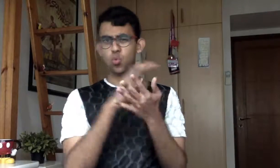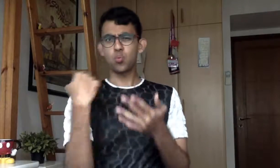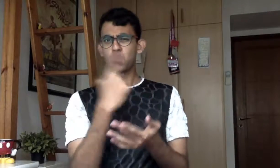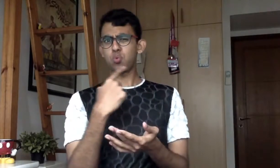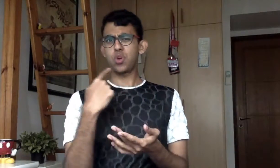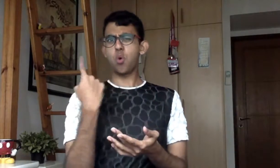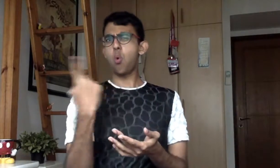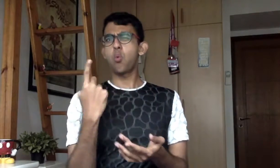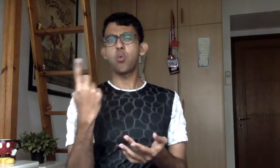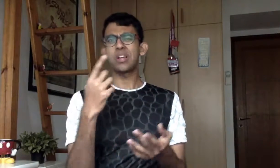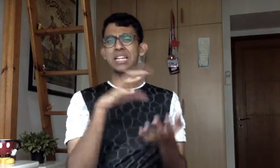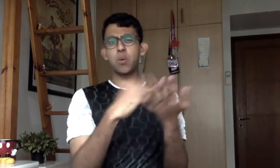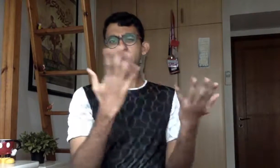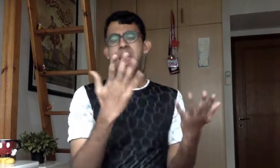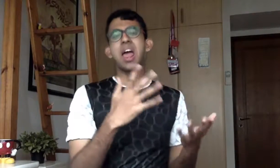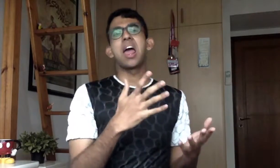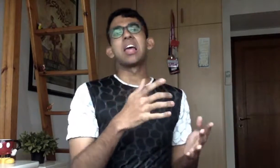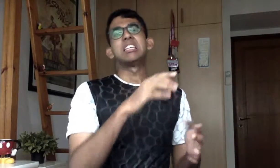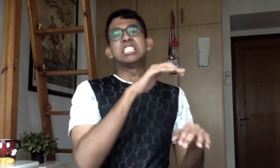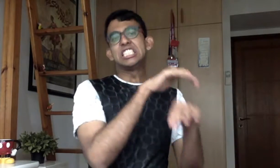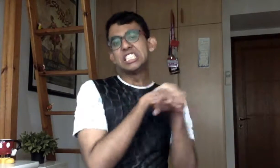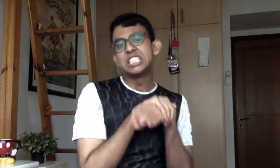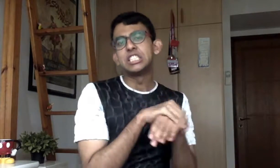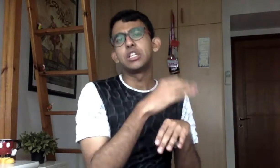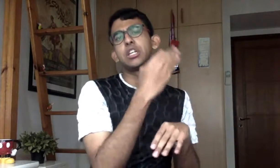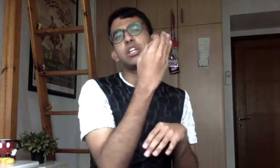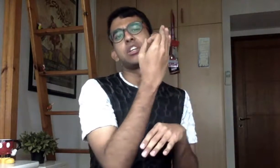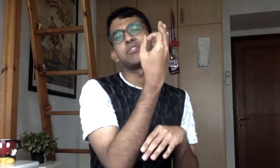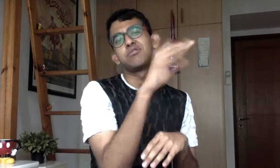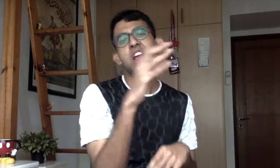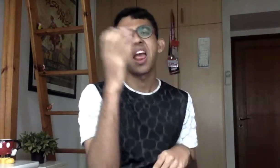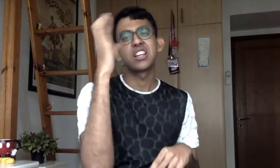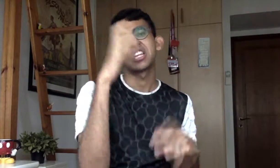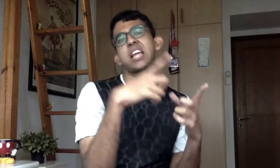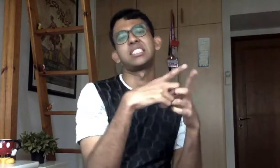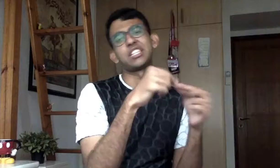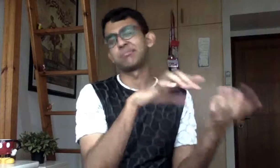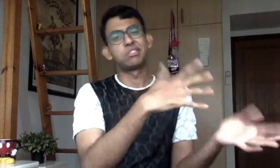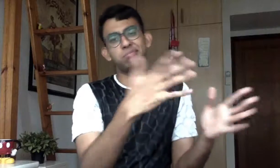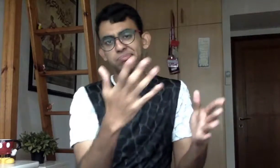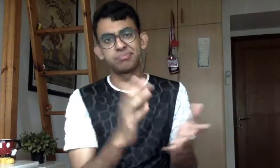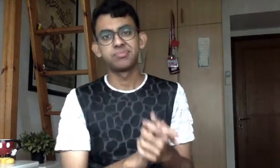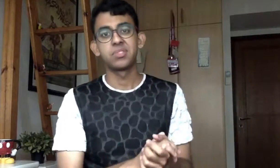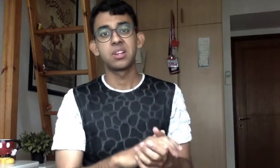In school, we always learn things like English or French or Chinese or Japanese.